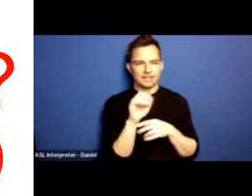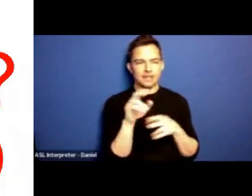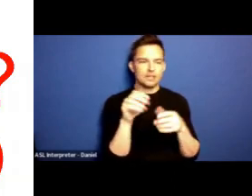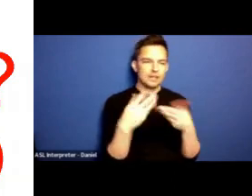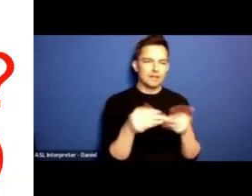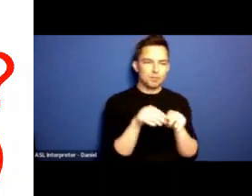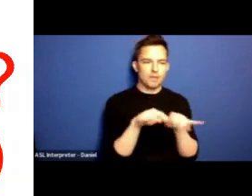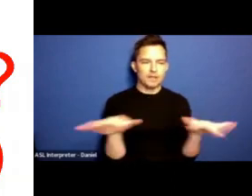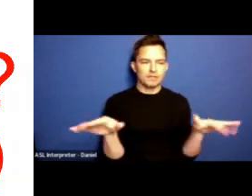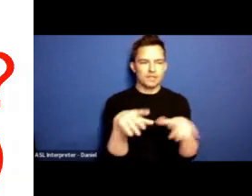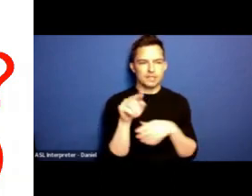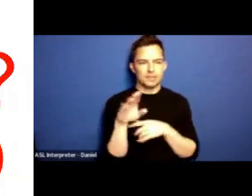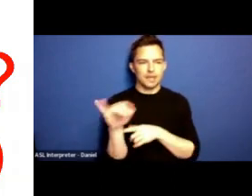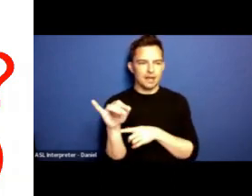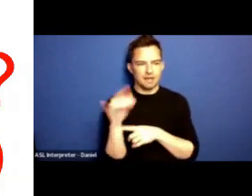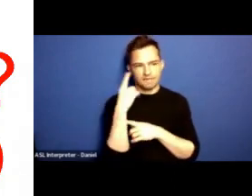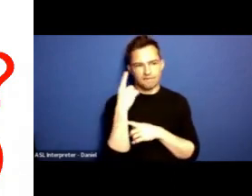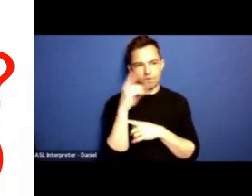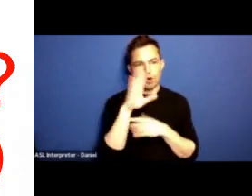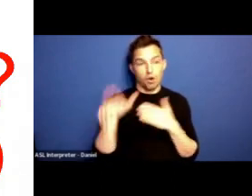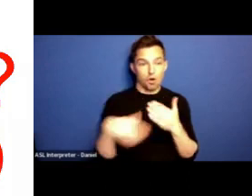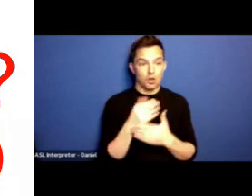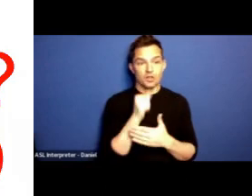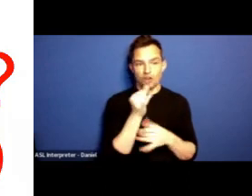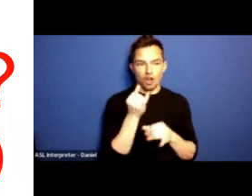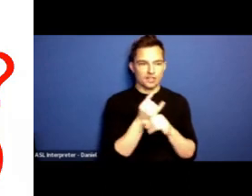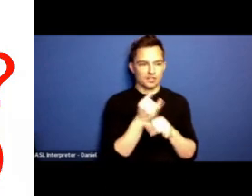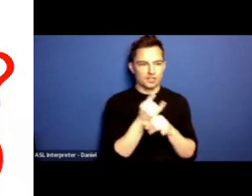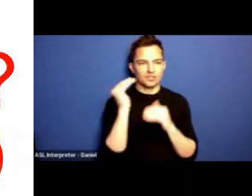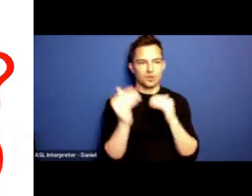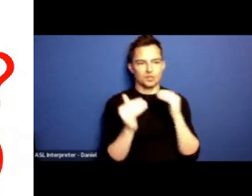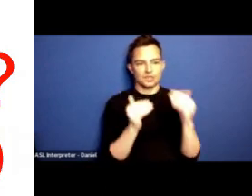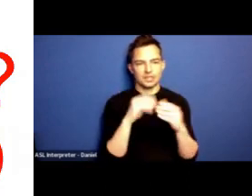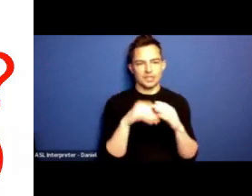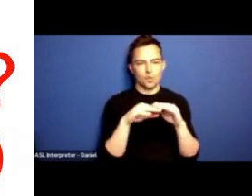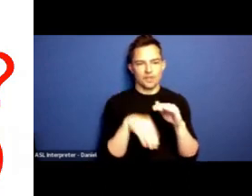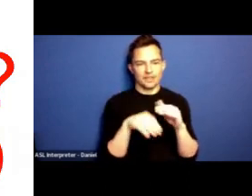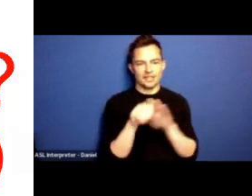of traumatic brain injury for all non institutionalized adults in the state. And you'll see